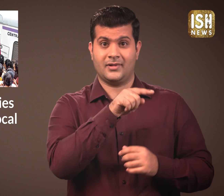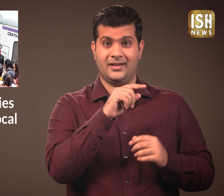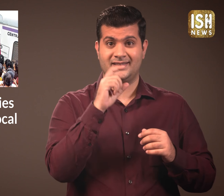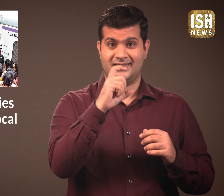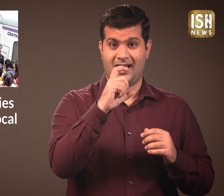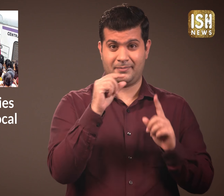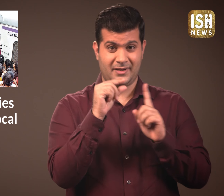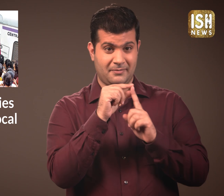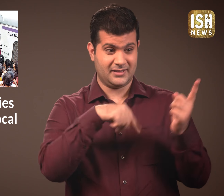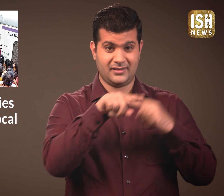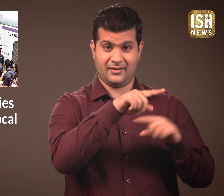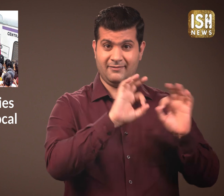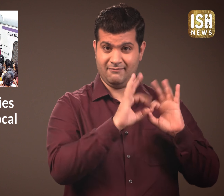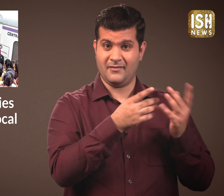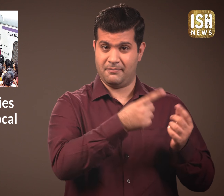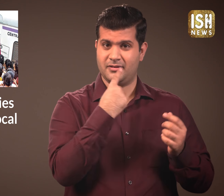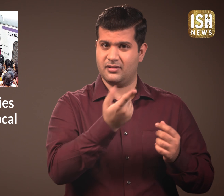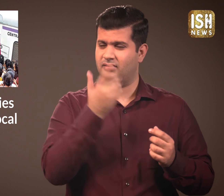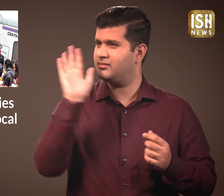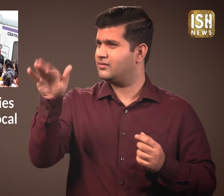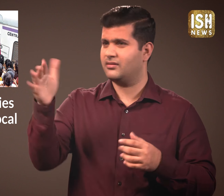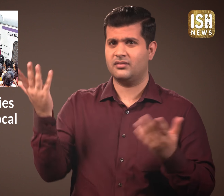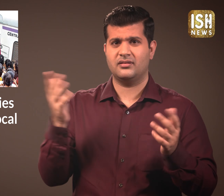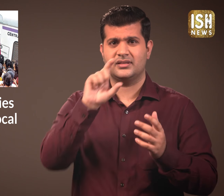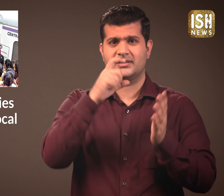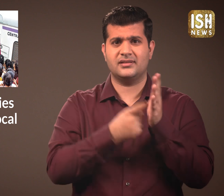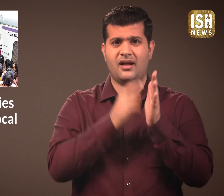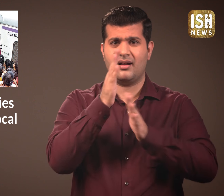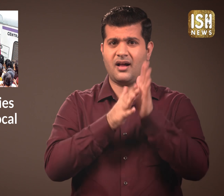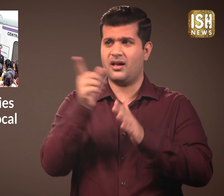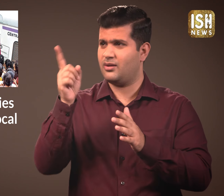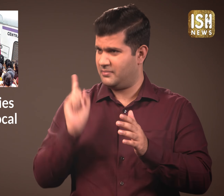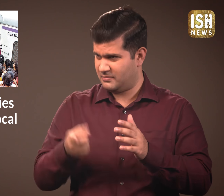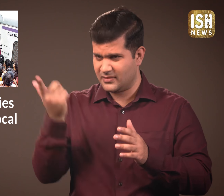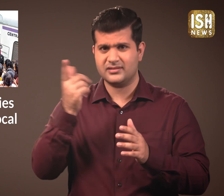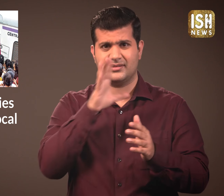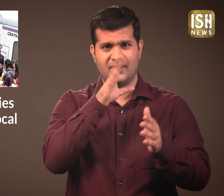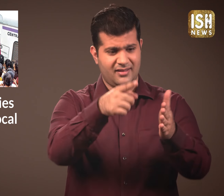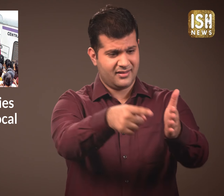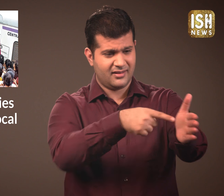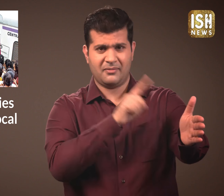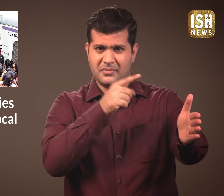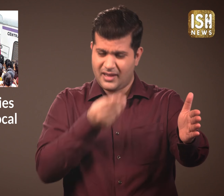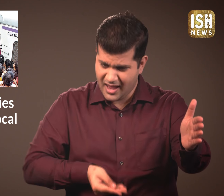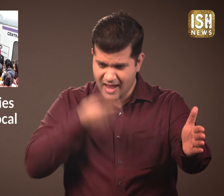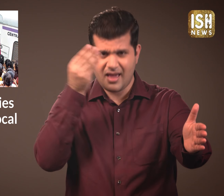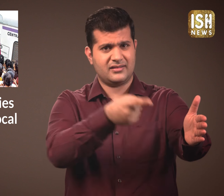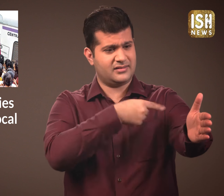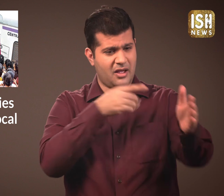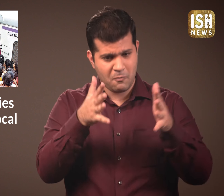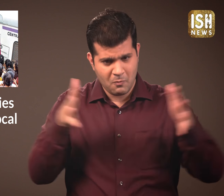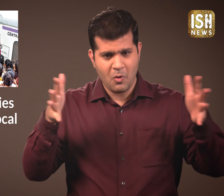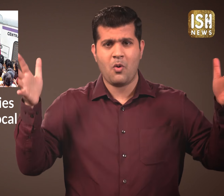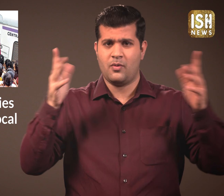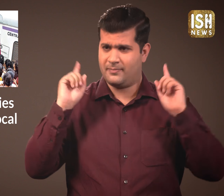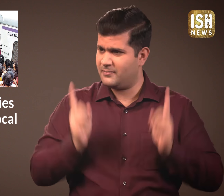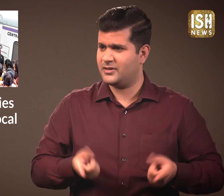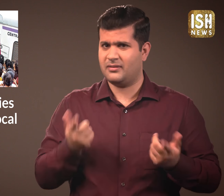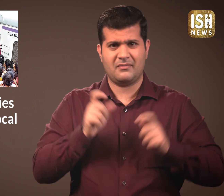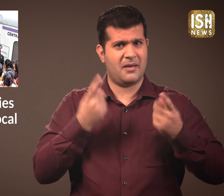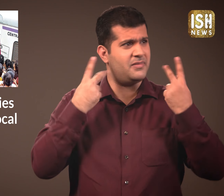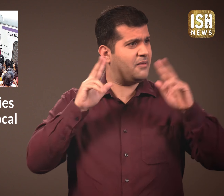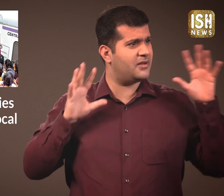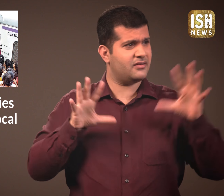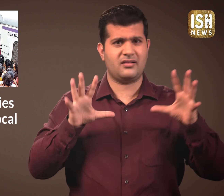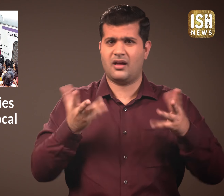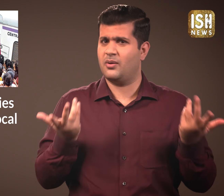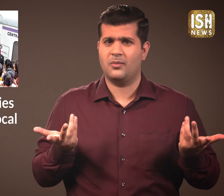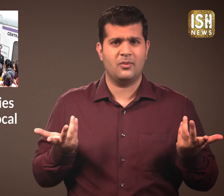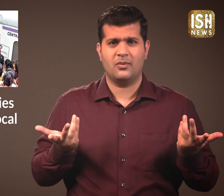Charmi's family has said that the Central Railway must increase the number of coaches as the trains are overcrowded.